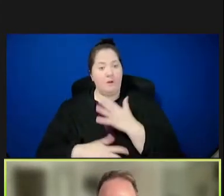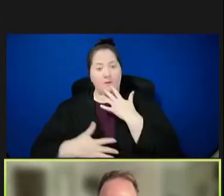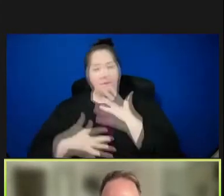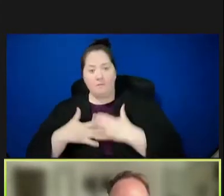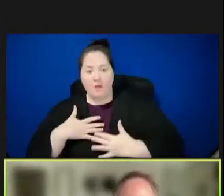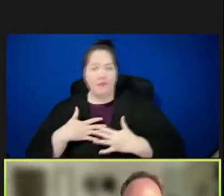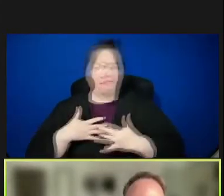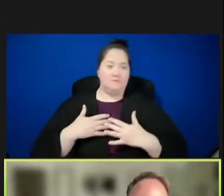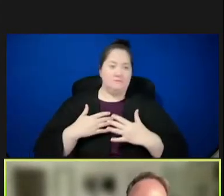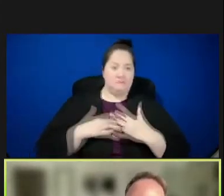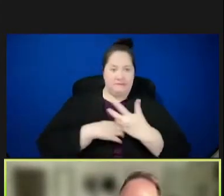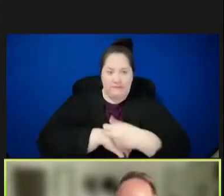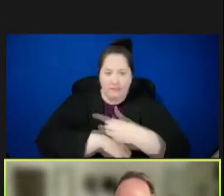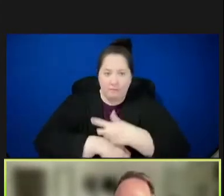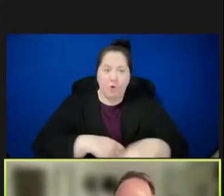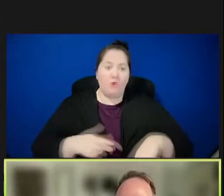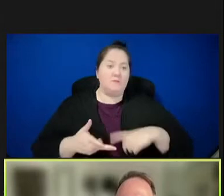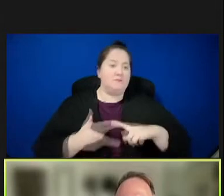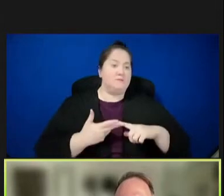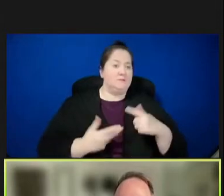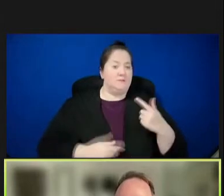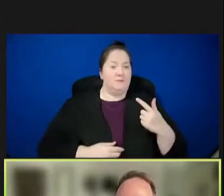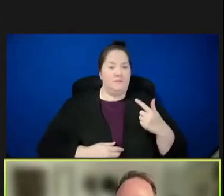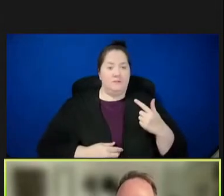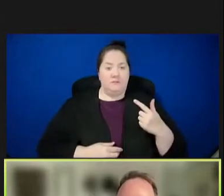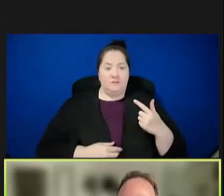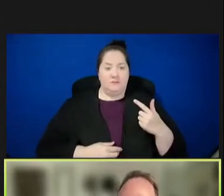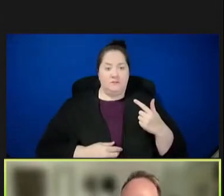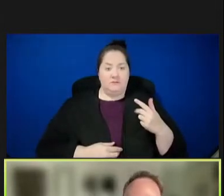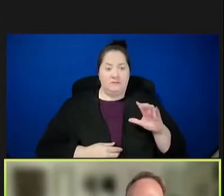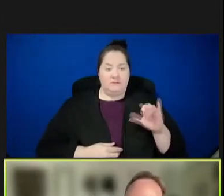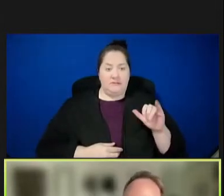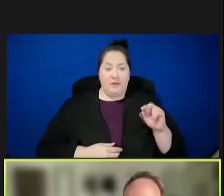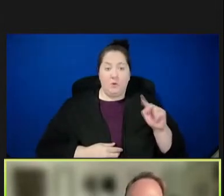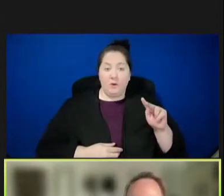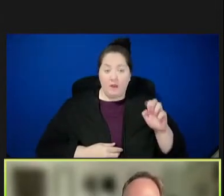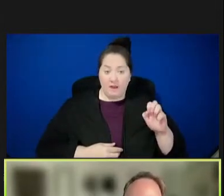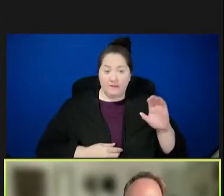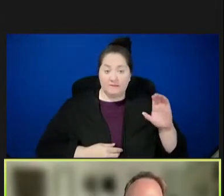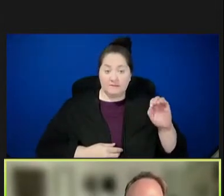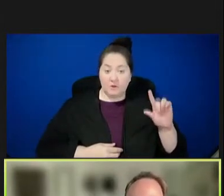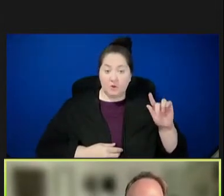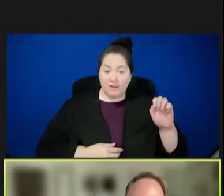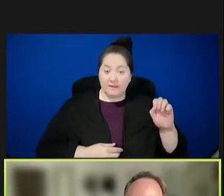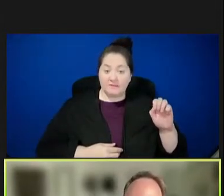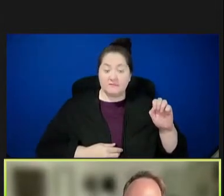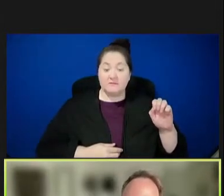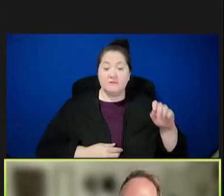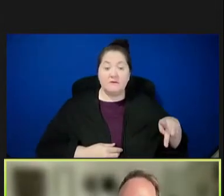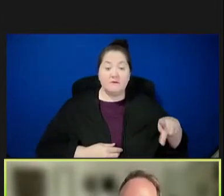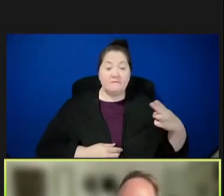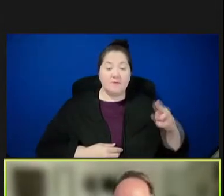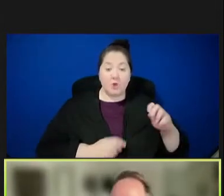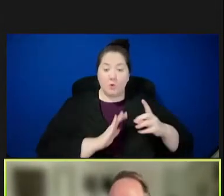cytokine, cellular phenotyping of immune age. And this was highly correlated to mortality,